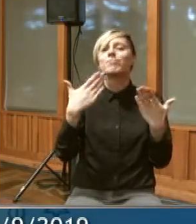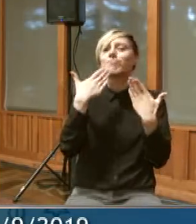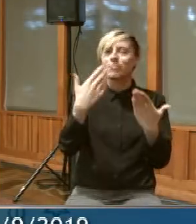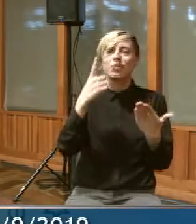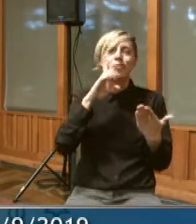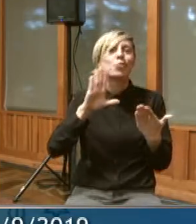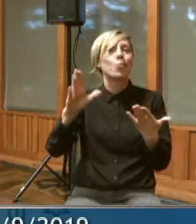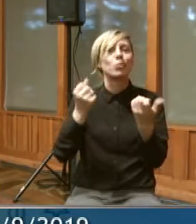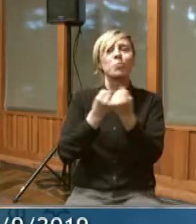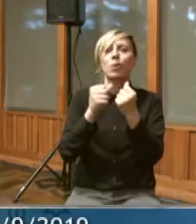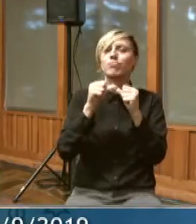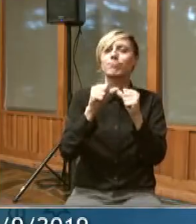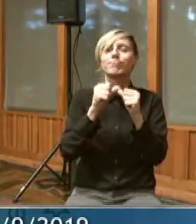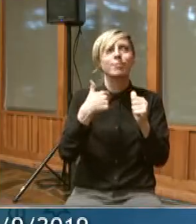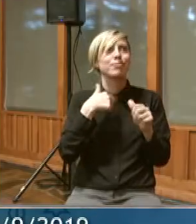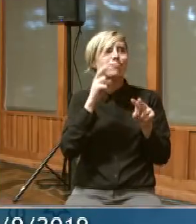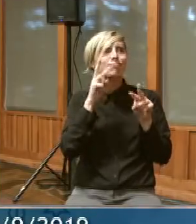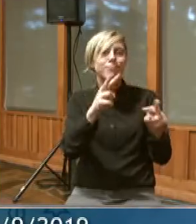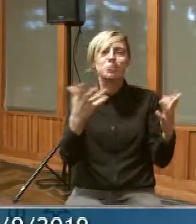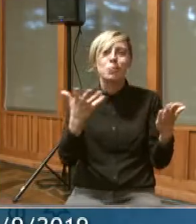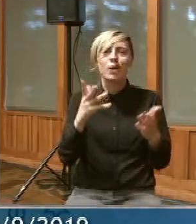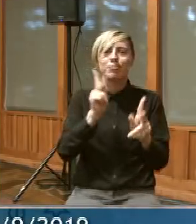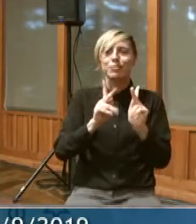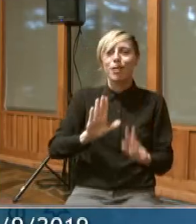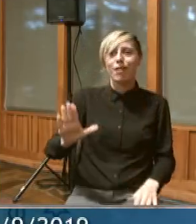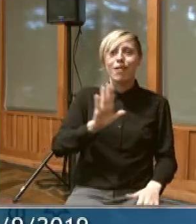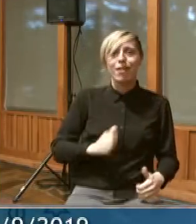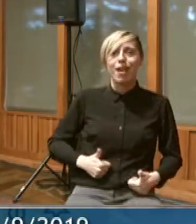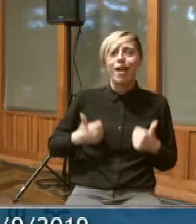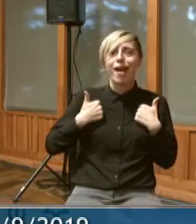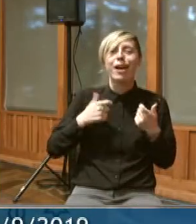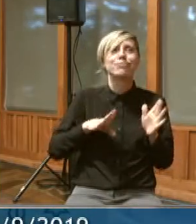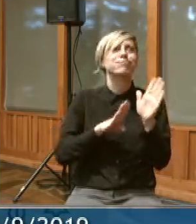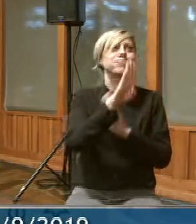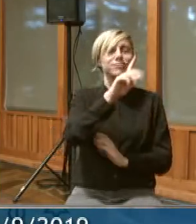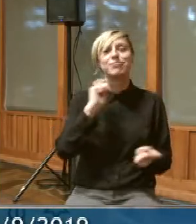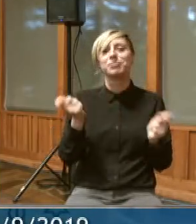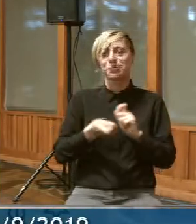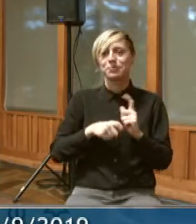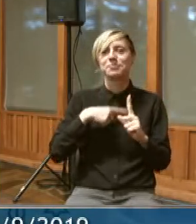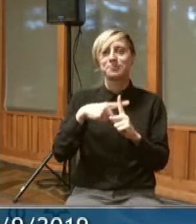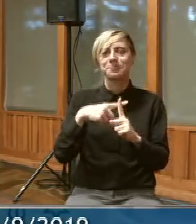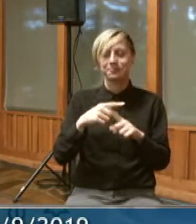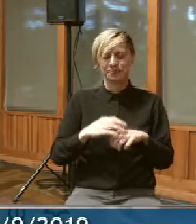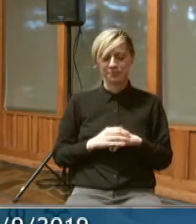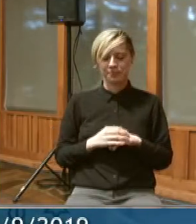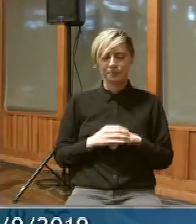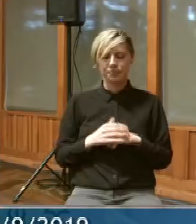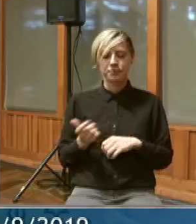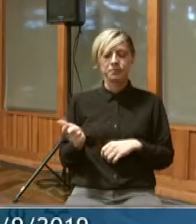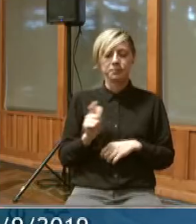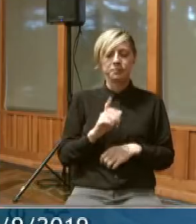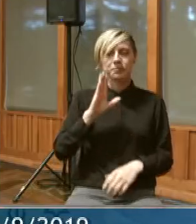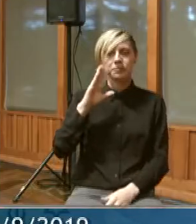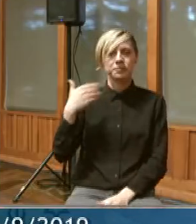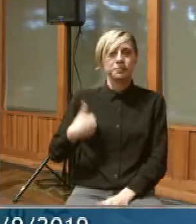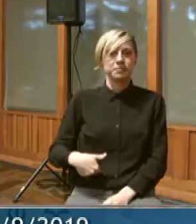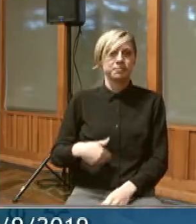MANY, MANY YEARS AND HAVE SEEN THE SUCCESS. THANK YOU FOR CONTINUED SUPPORT. WE LOOK FORWARD TO CHANGING